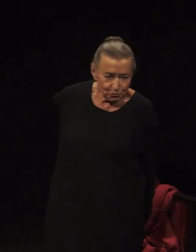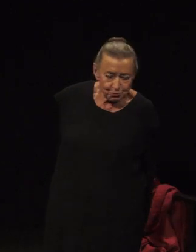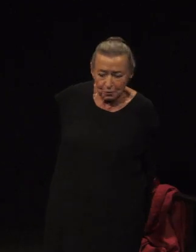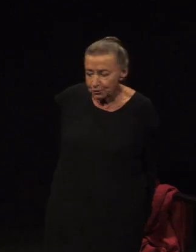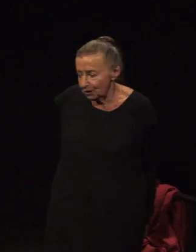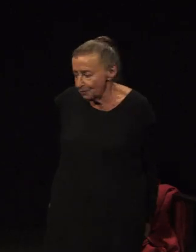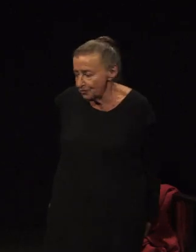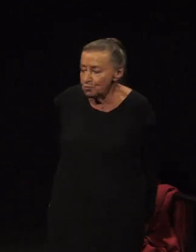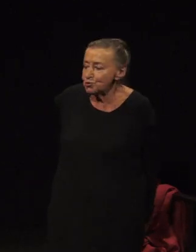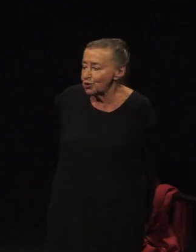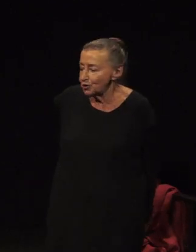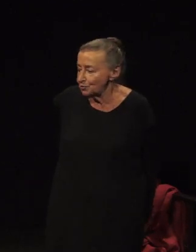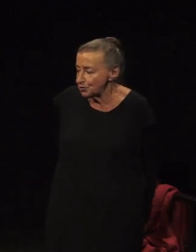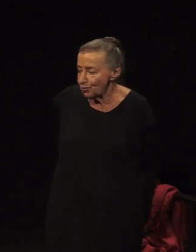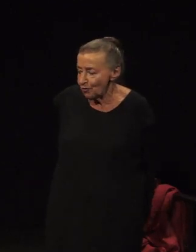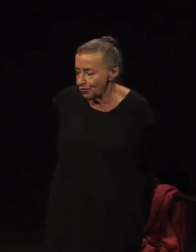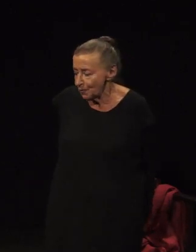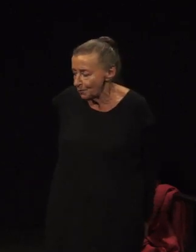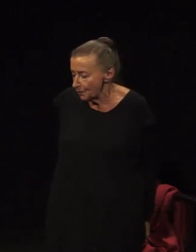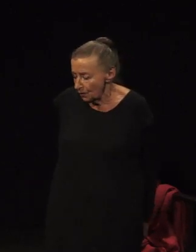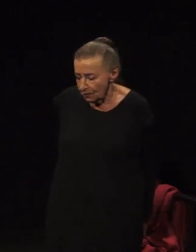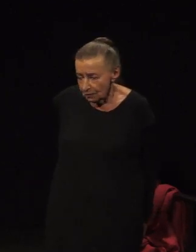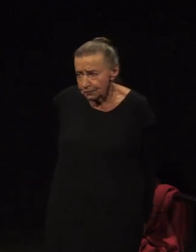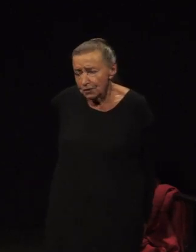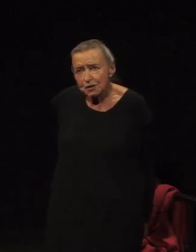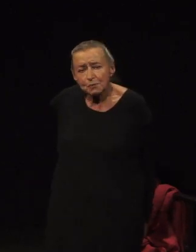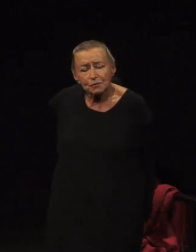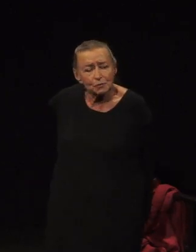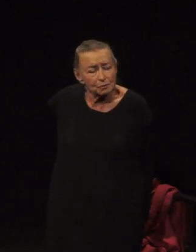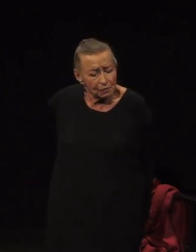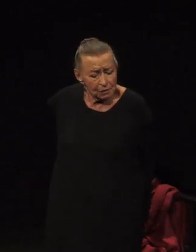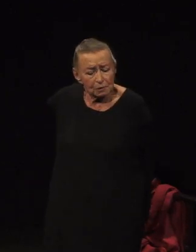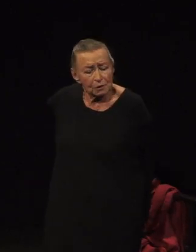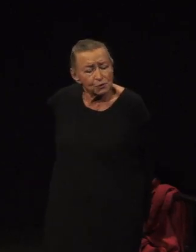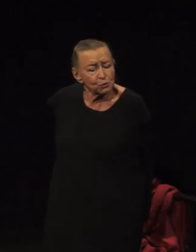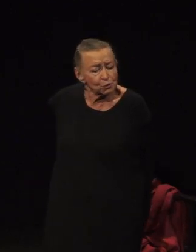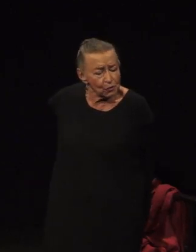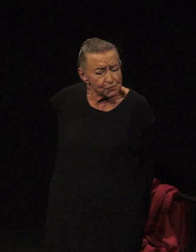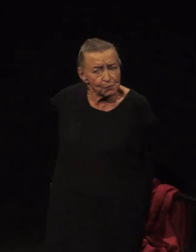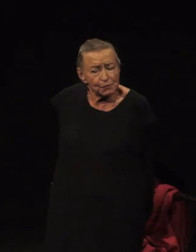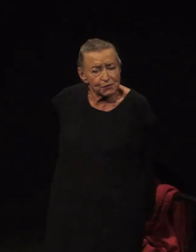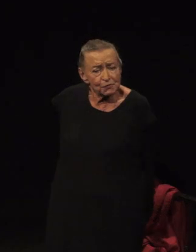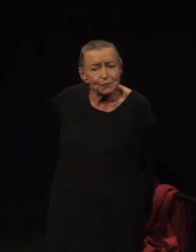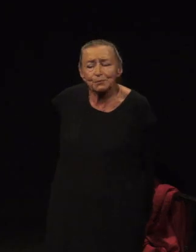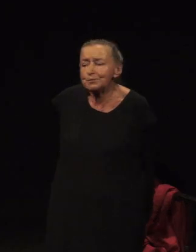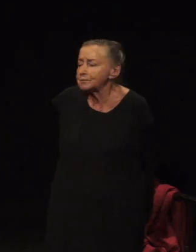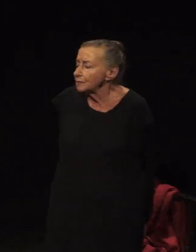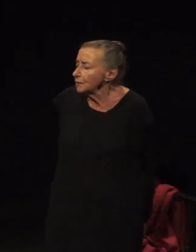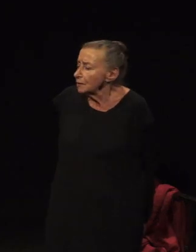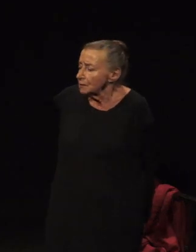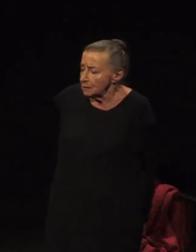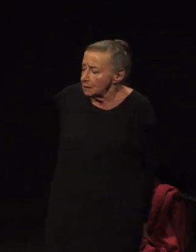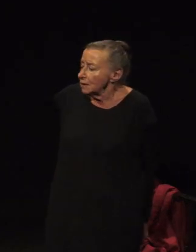What use could a forced promise be to me? Back then I'd only been here fleetingly.